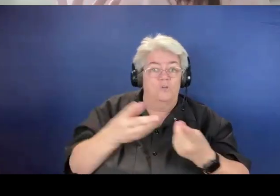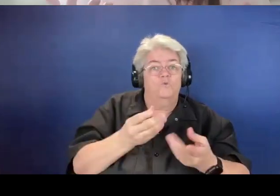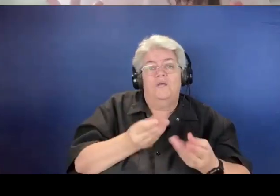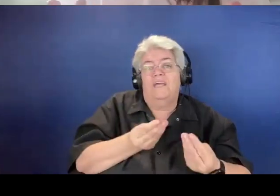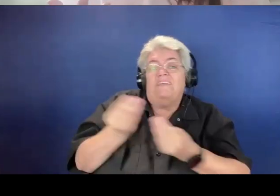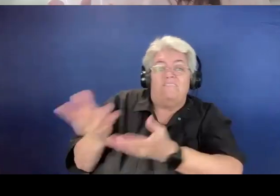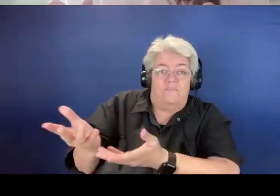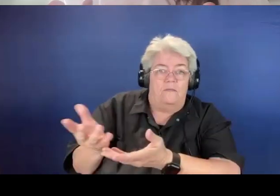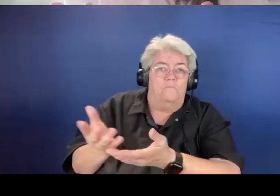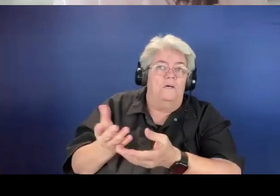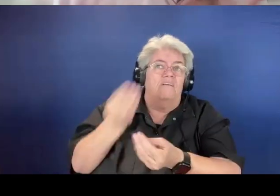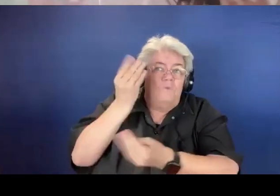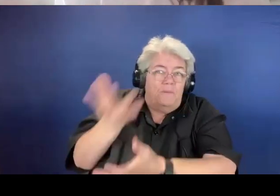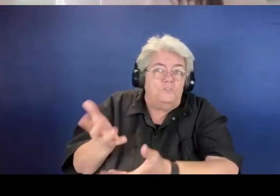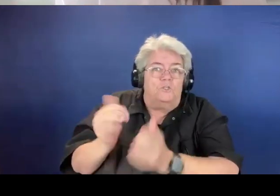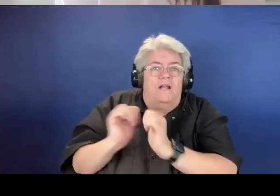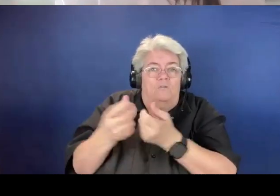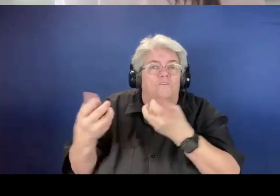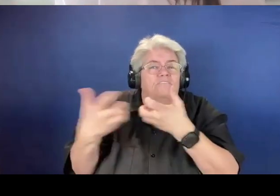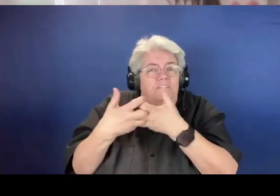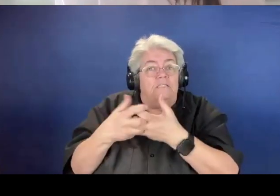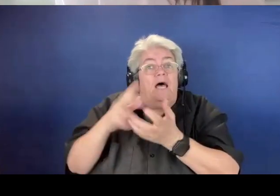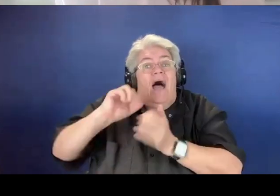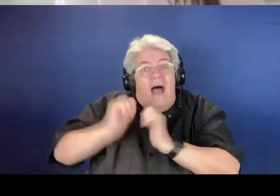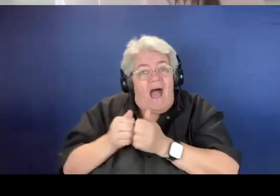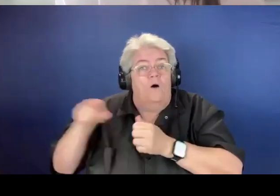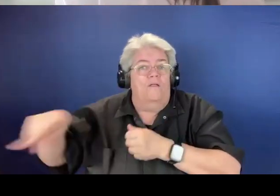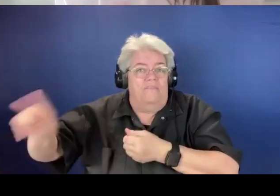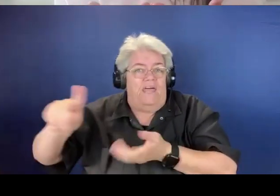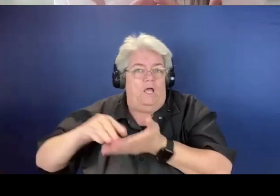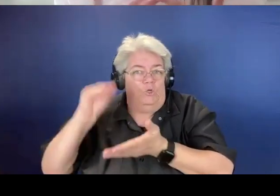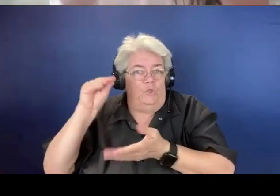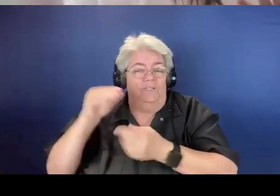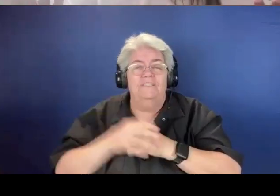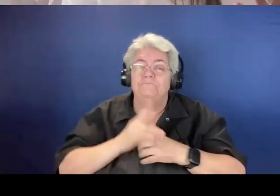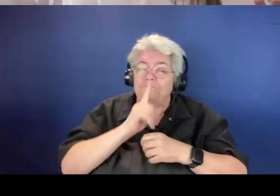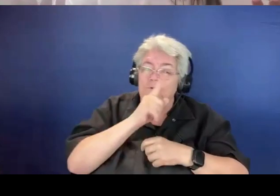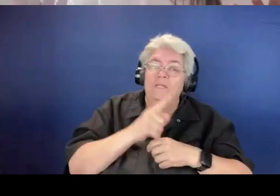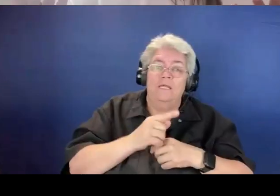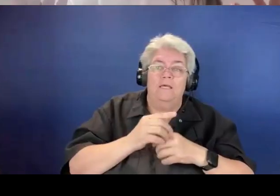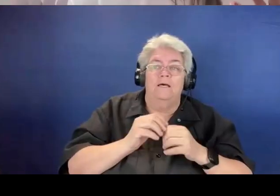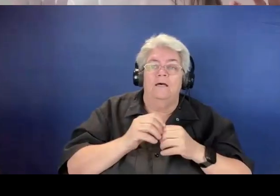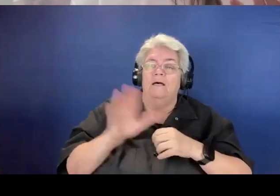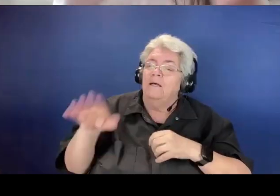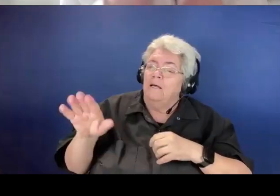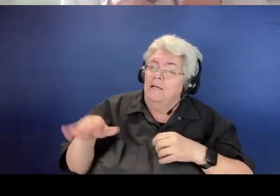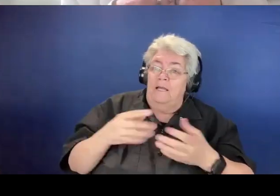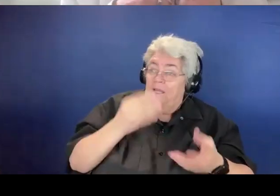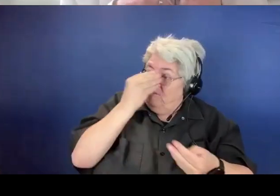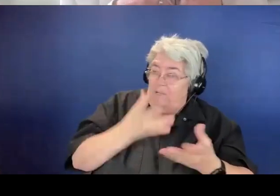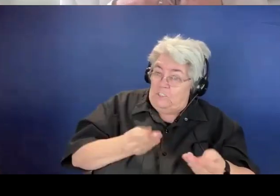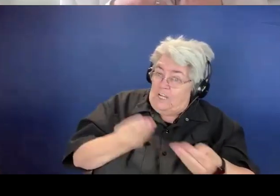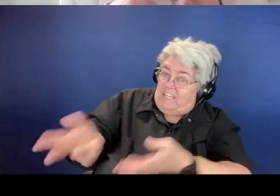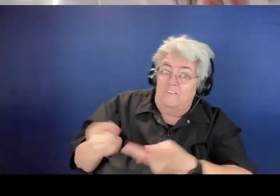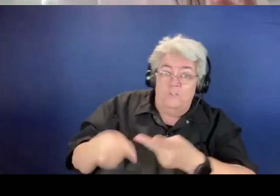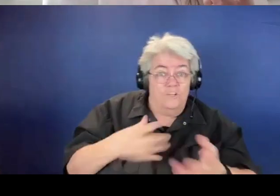So, this might seem a little odd, but it's actually one of my favorite questions. How do you want me to share resources? Do you like videos?